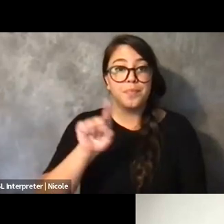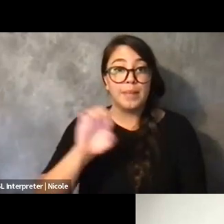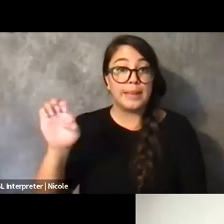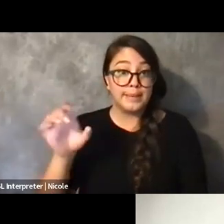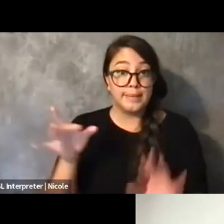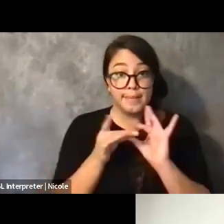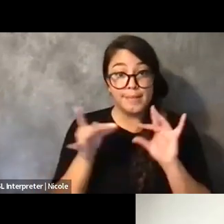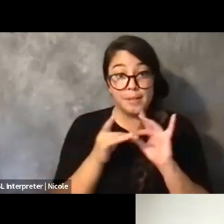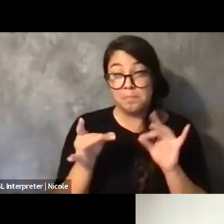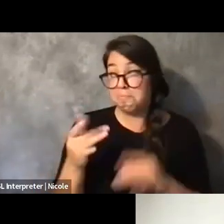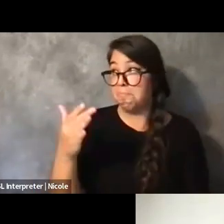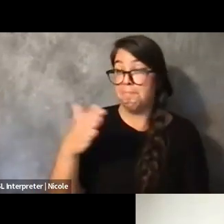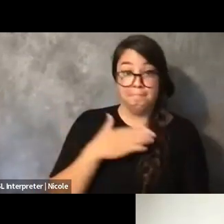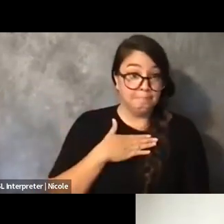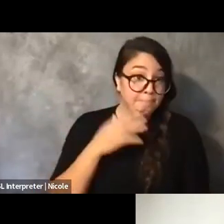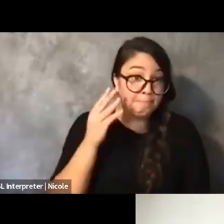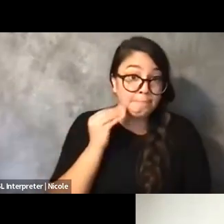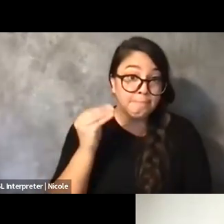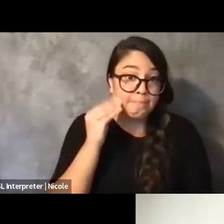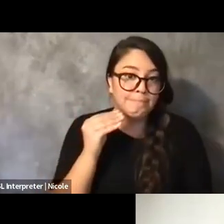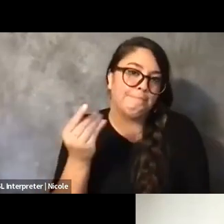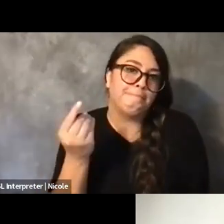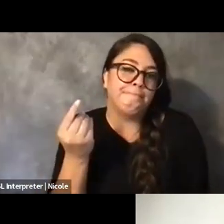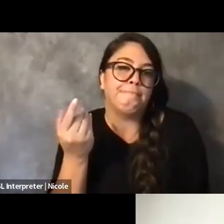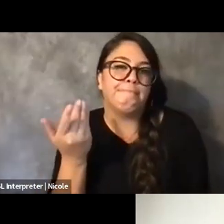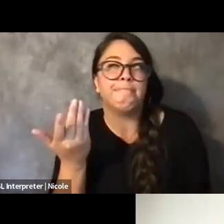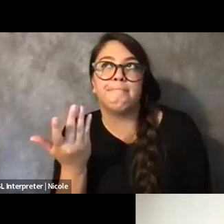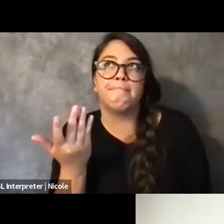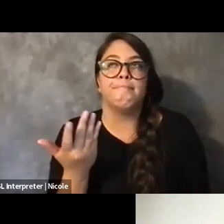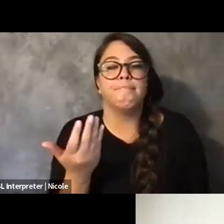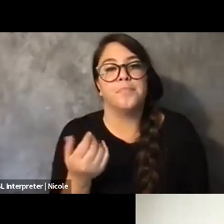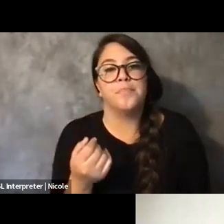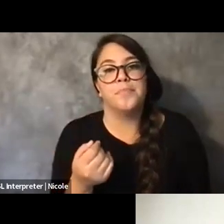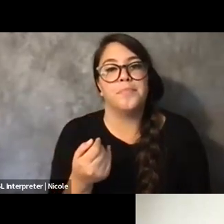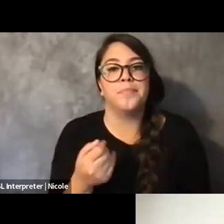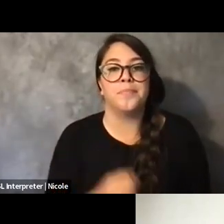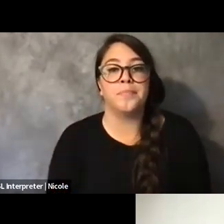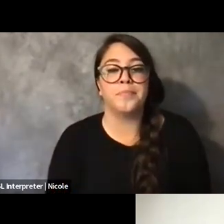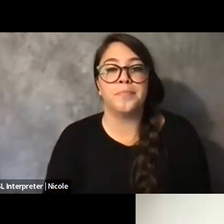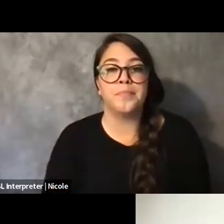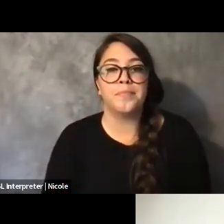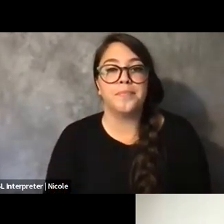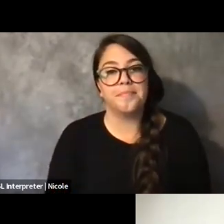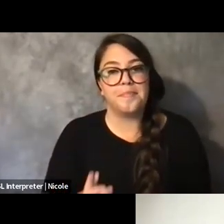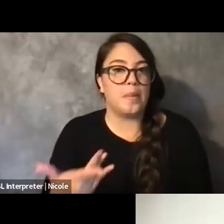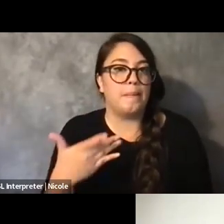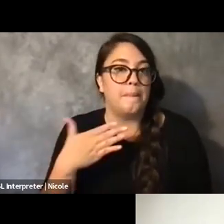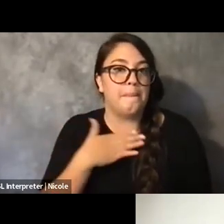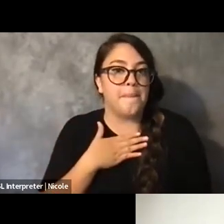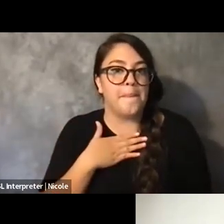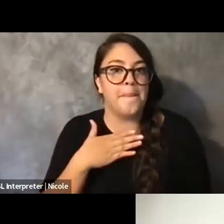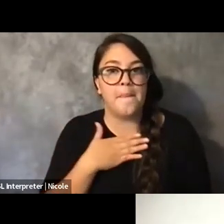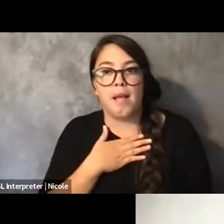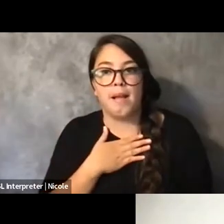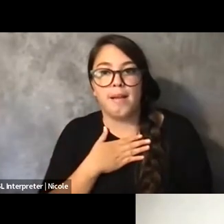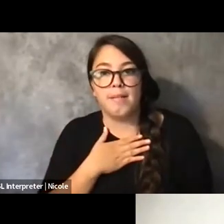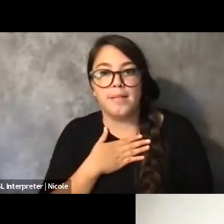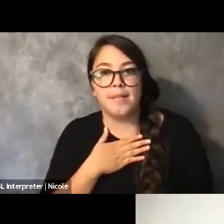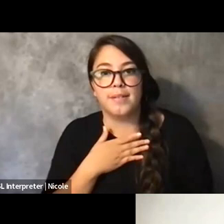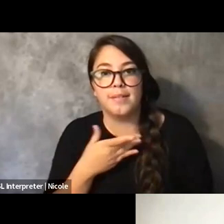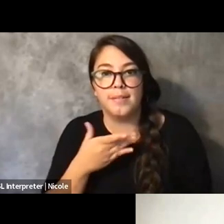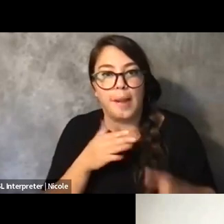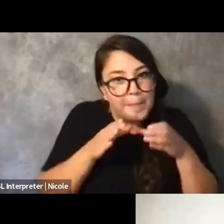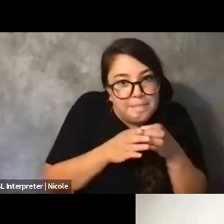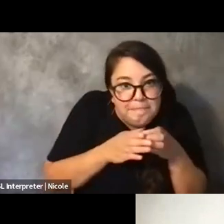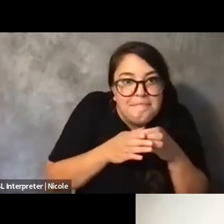In my experience in or in my -- in this corner of the movement that I, like,